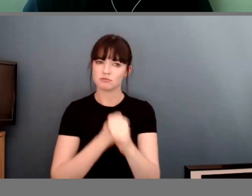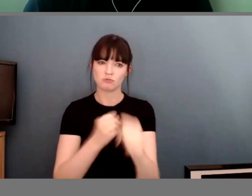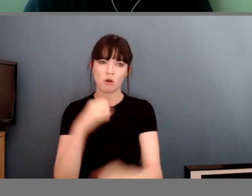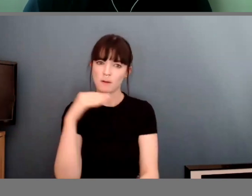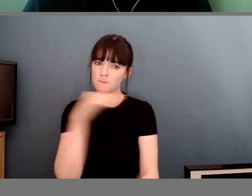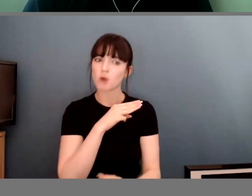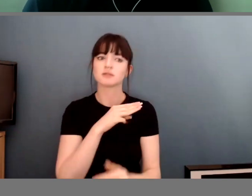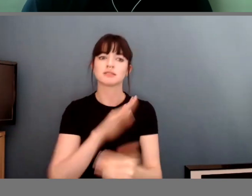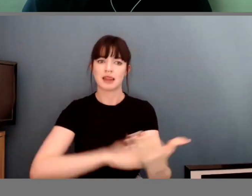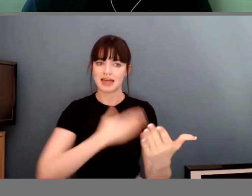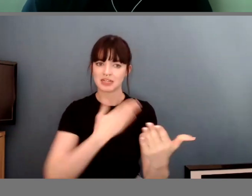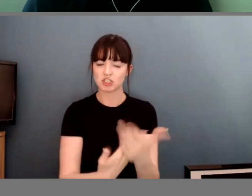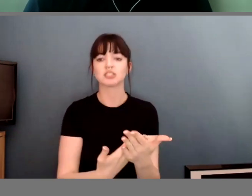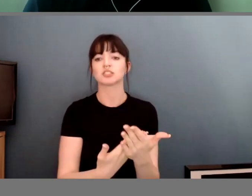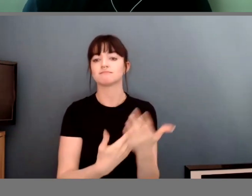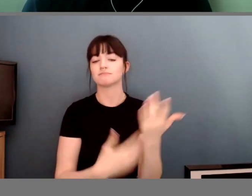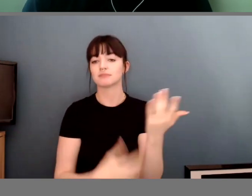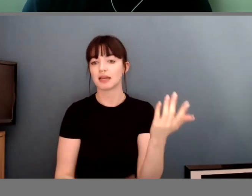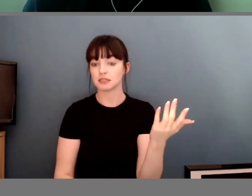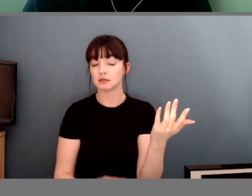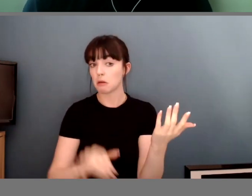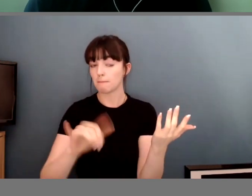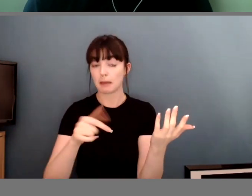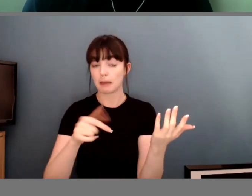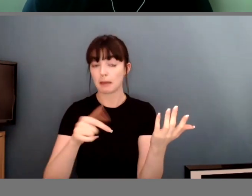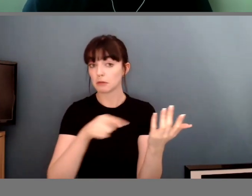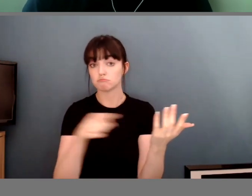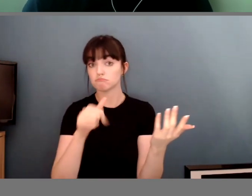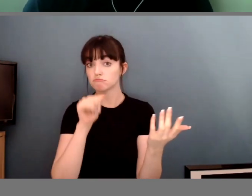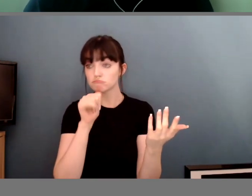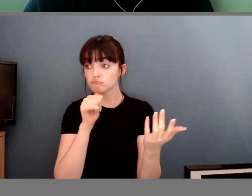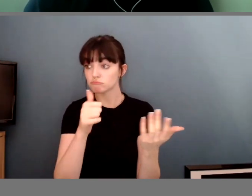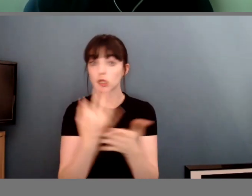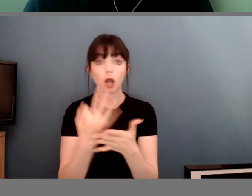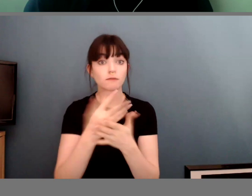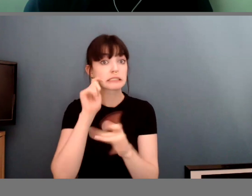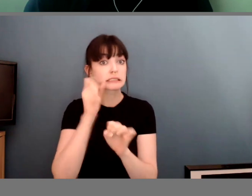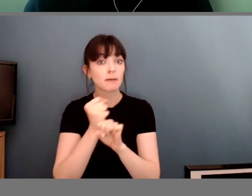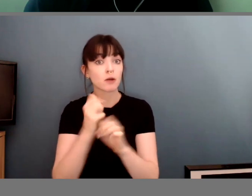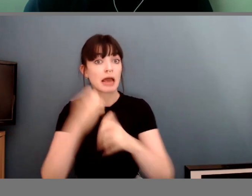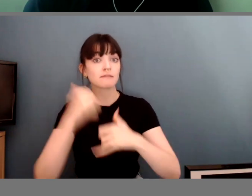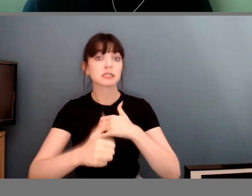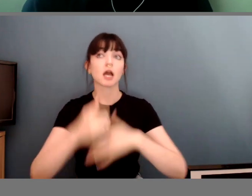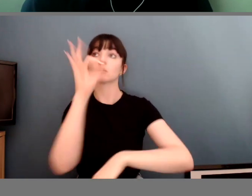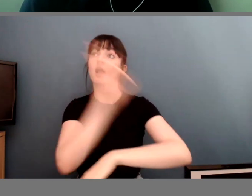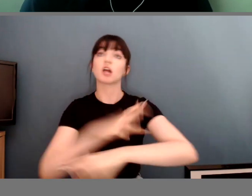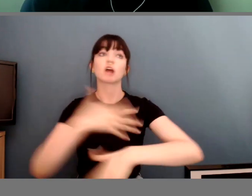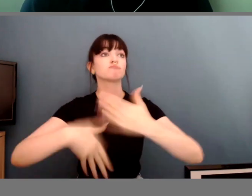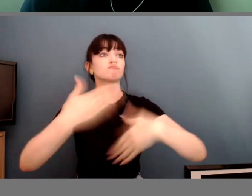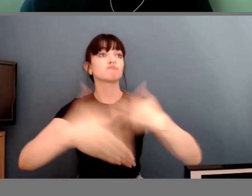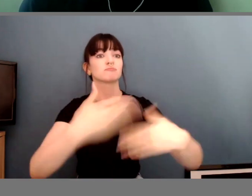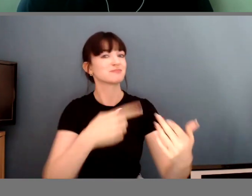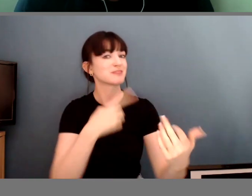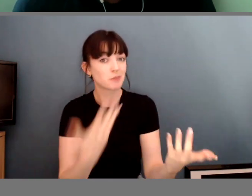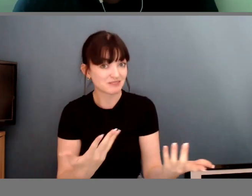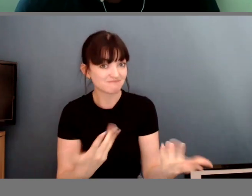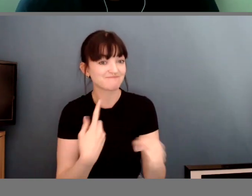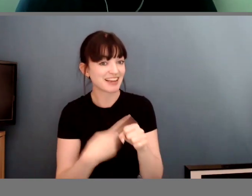may not be in the mind of those involved in the built environment but this is around prohibiting